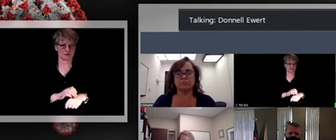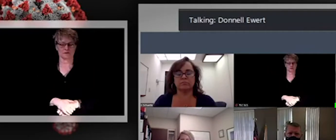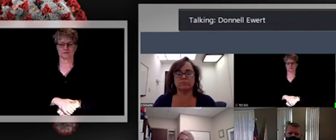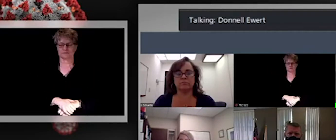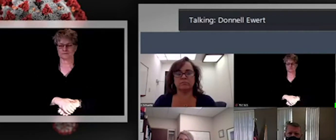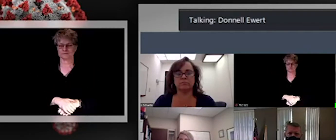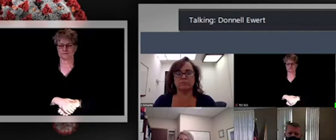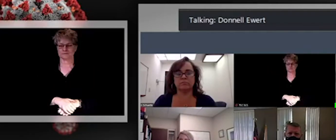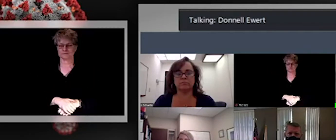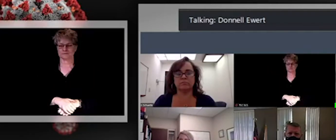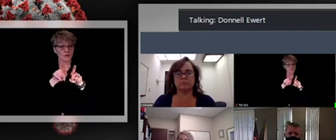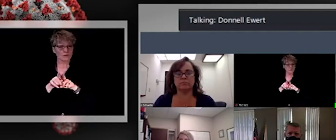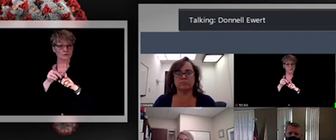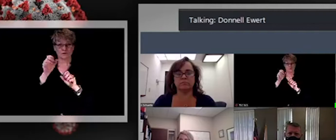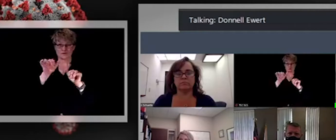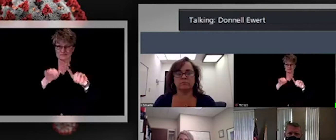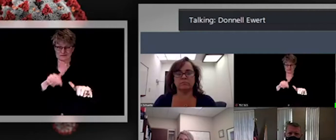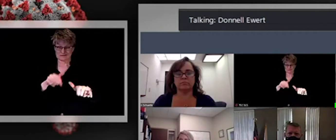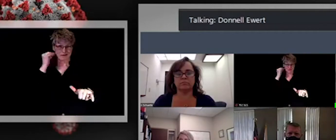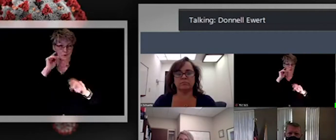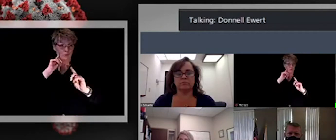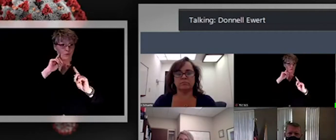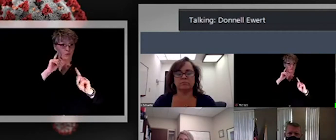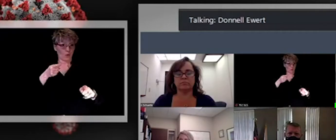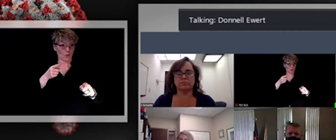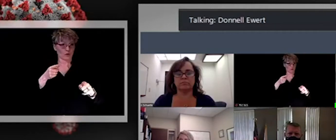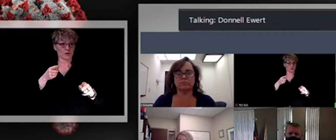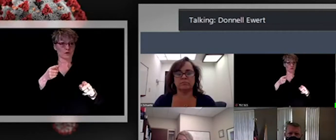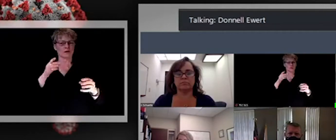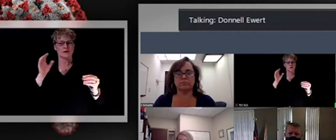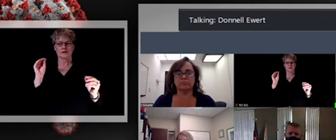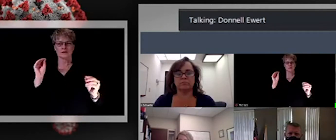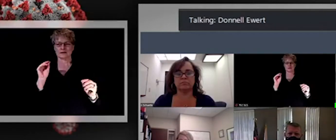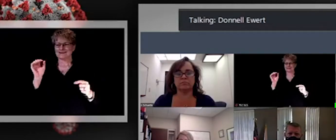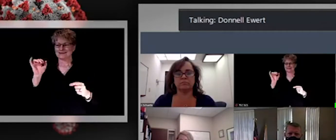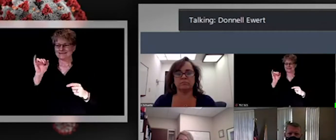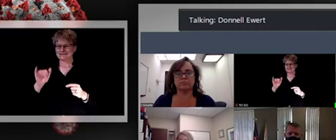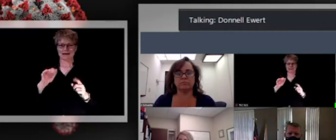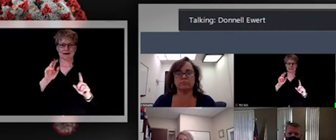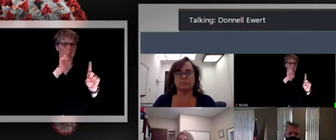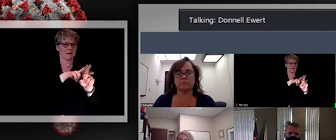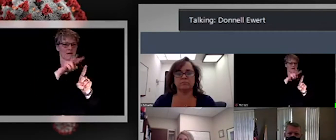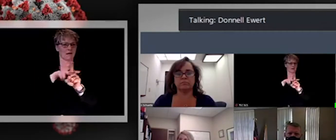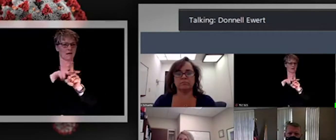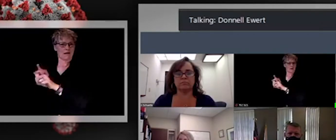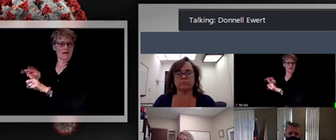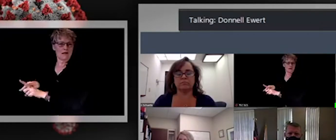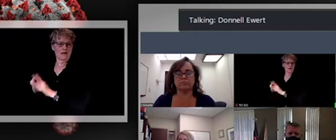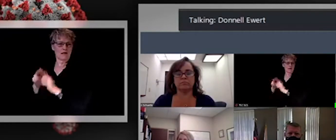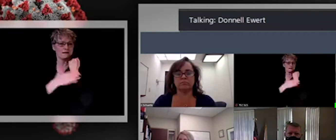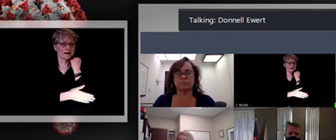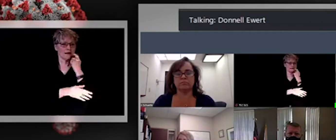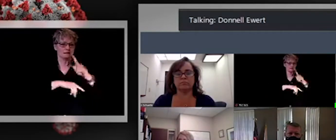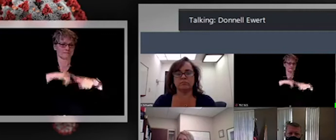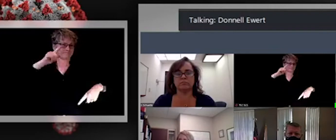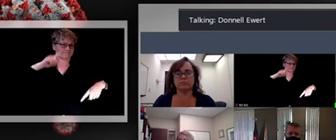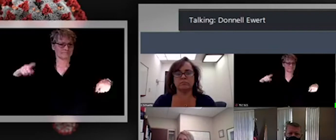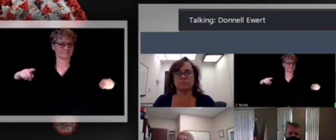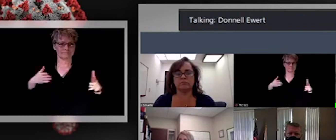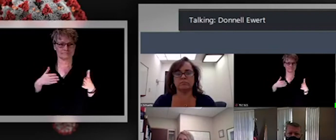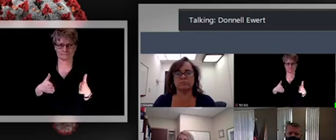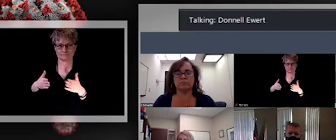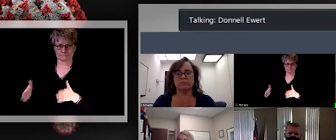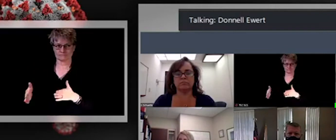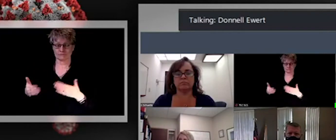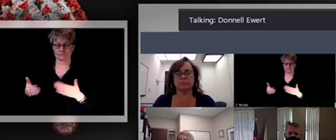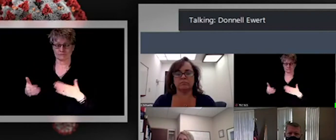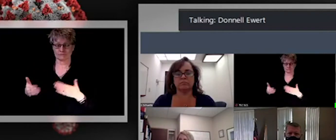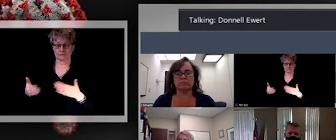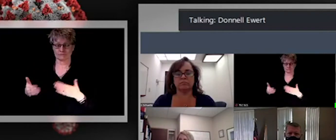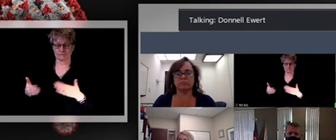We have some nifty new pages on our website, ShastaReady.org, that explains this. If you